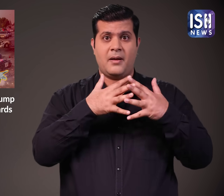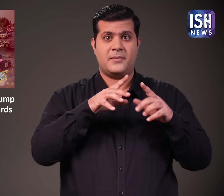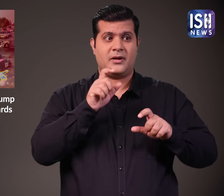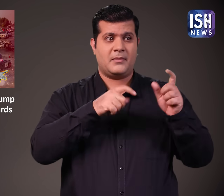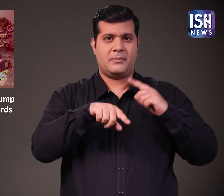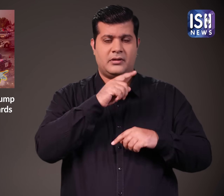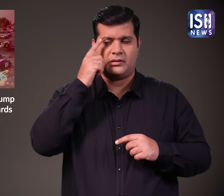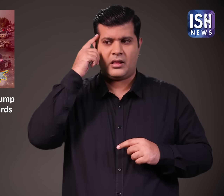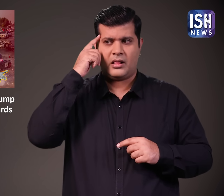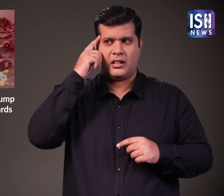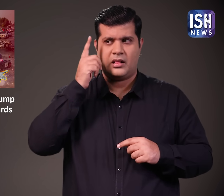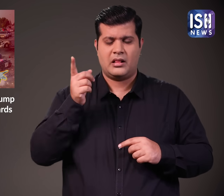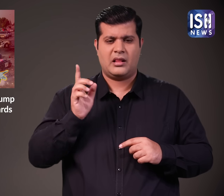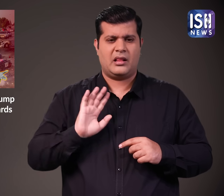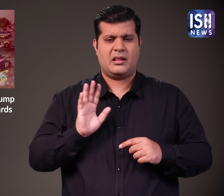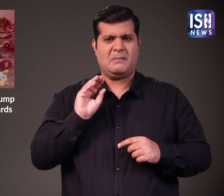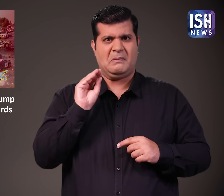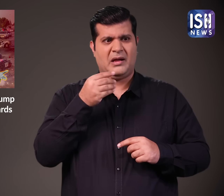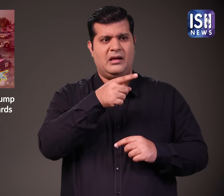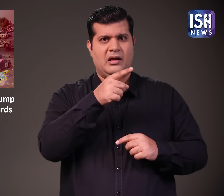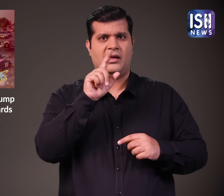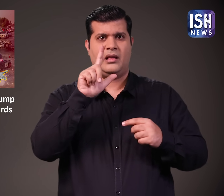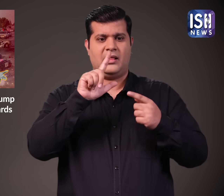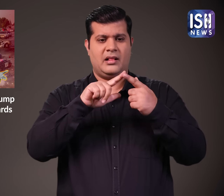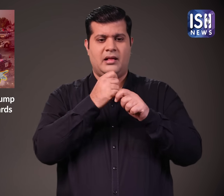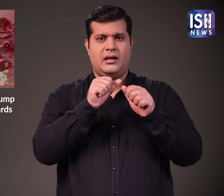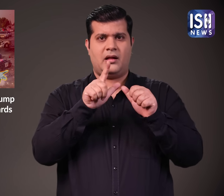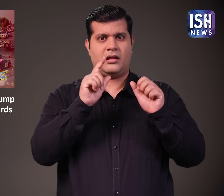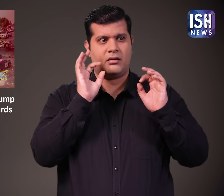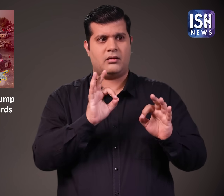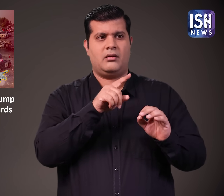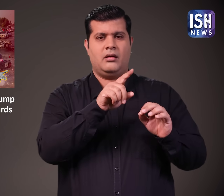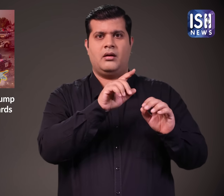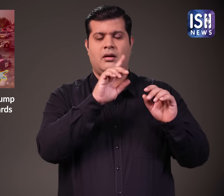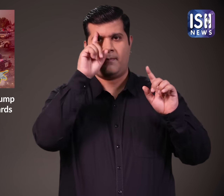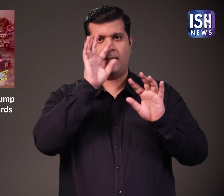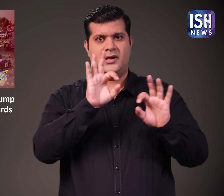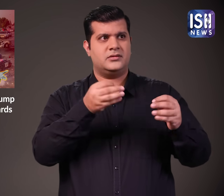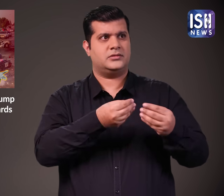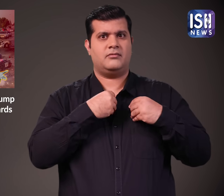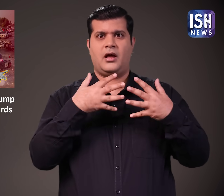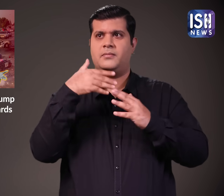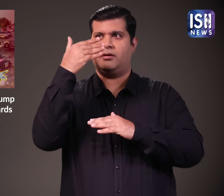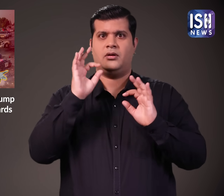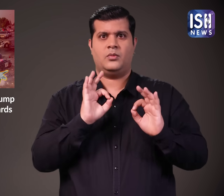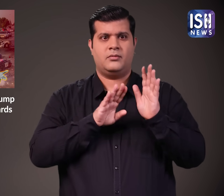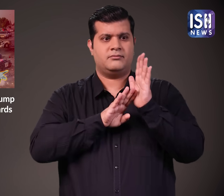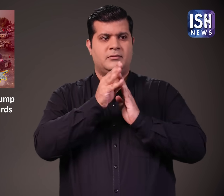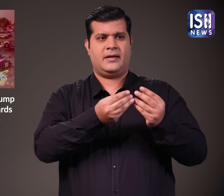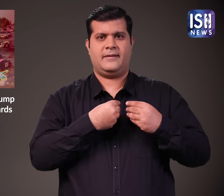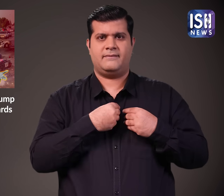Americans realise that supporting legal Indians is better for the growth of US.